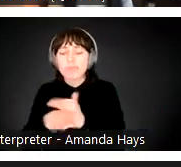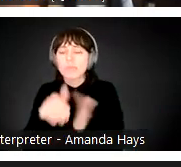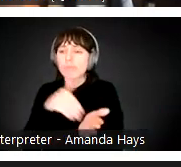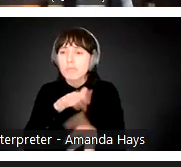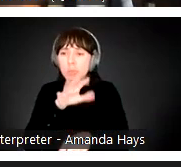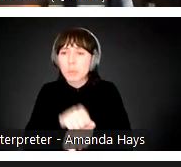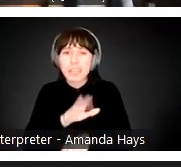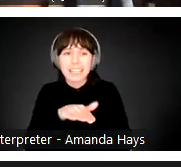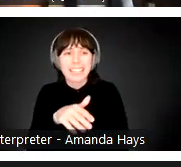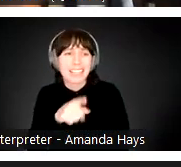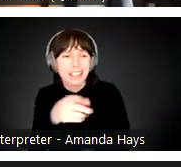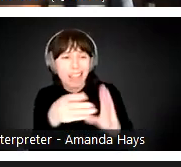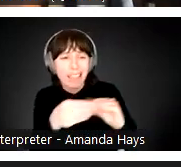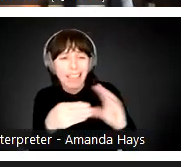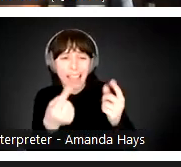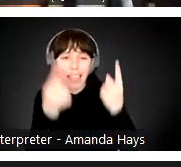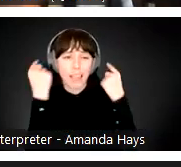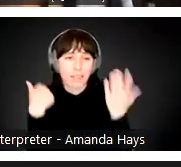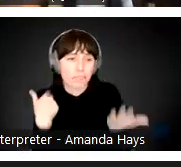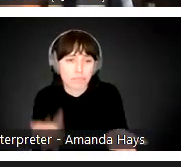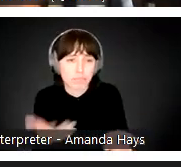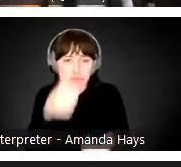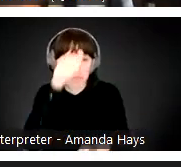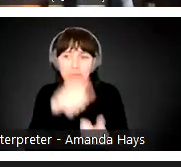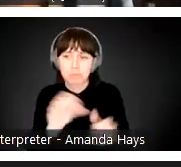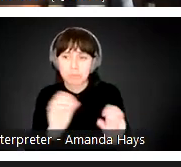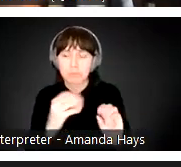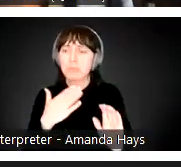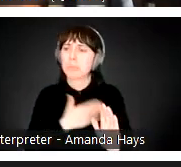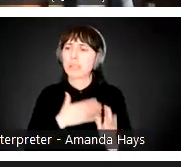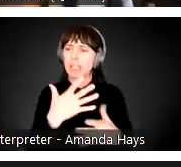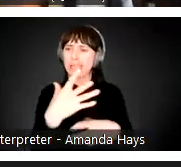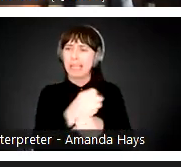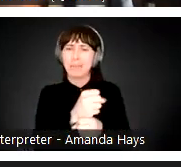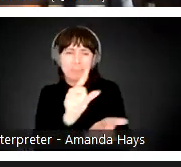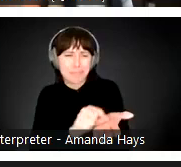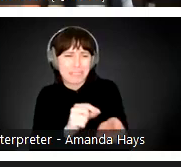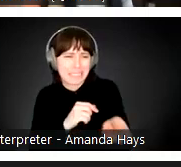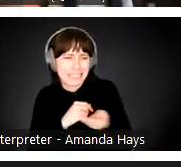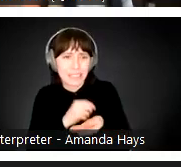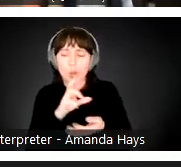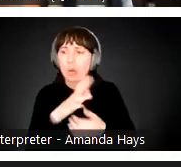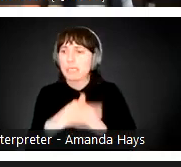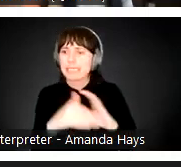summary." Right? And being very explicit about what the challenges are. Having that person be sitting down and taking